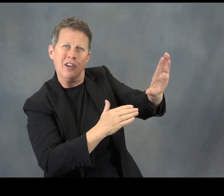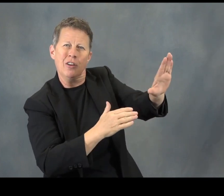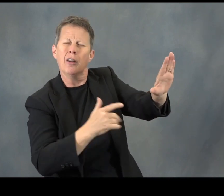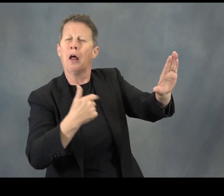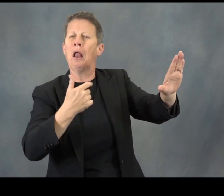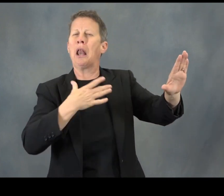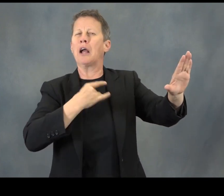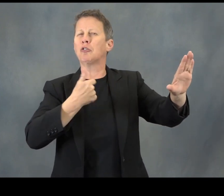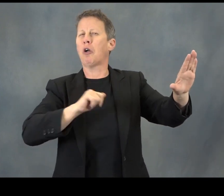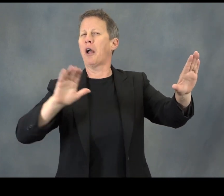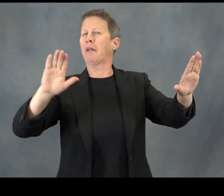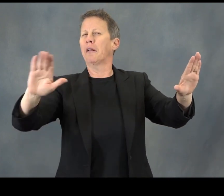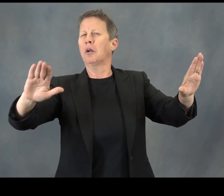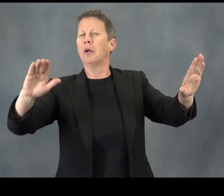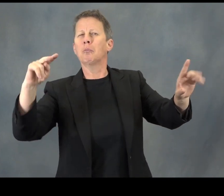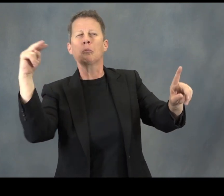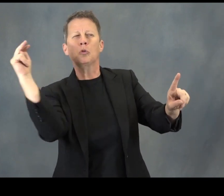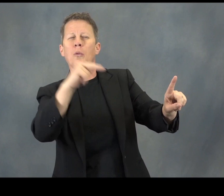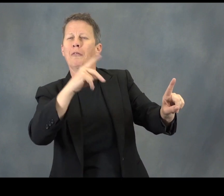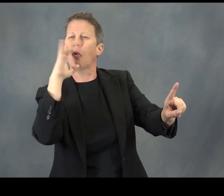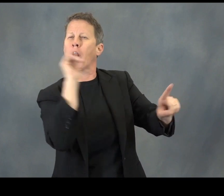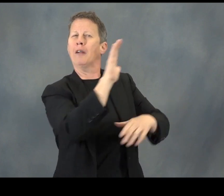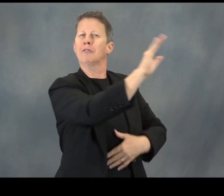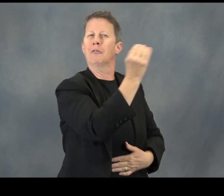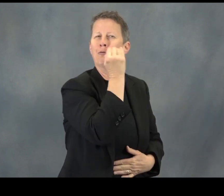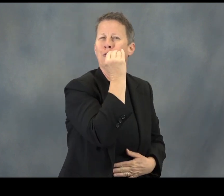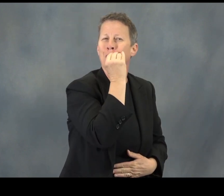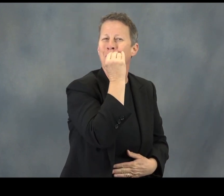Because every country has their own spin on food from another country.